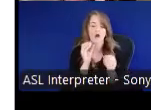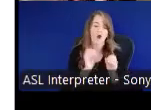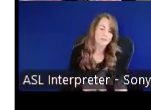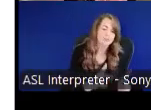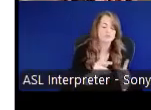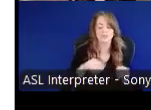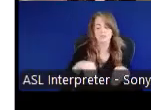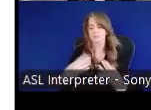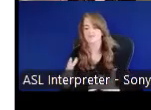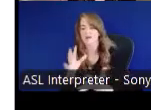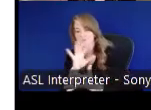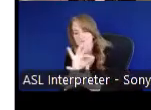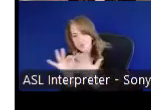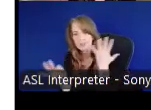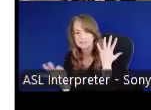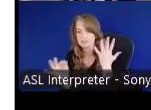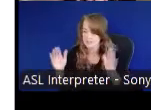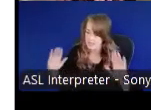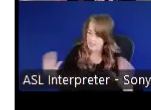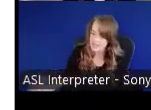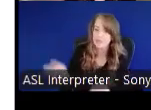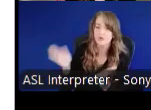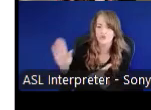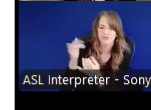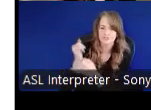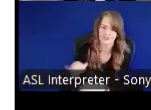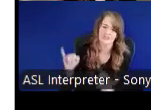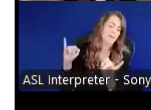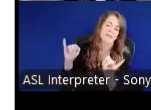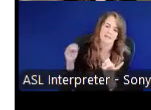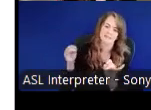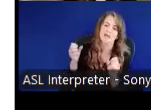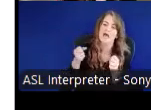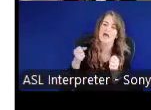encouraging independence and protecting from constant failure.